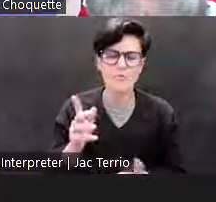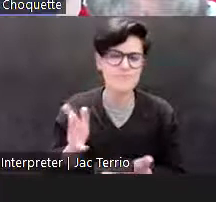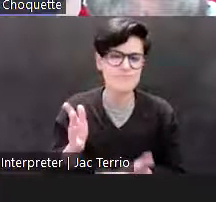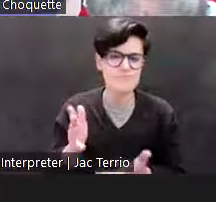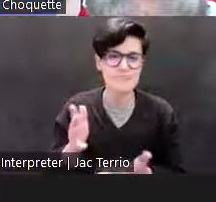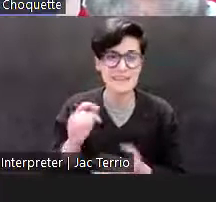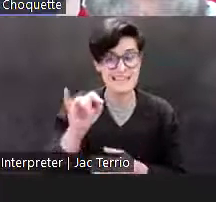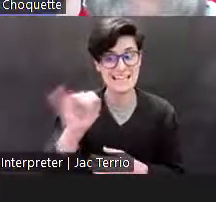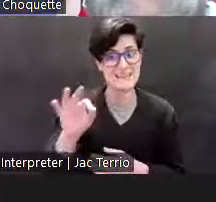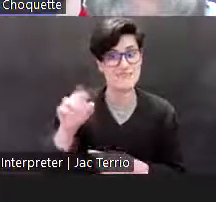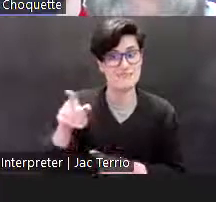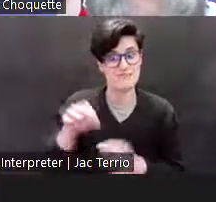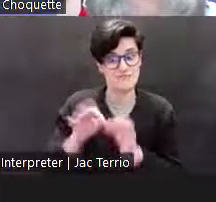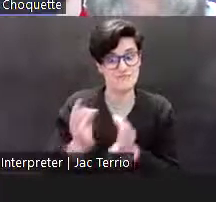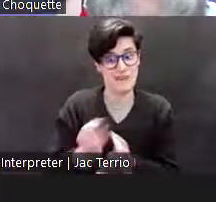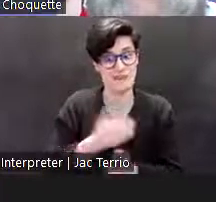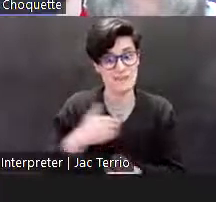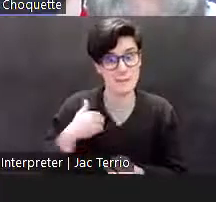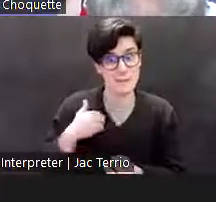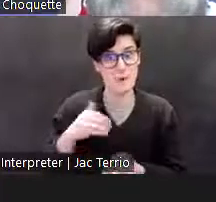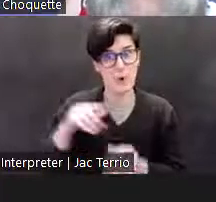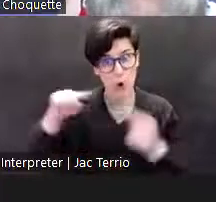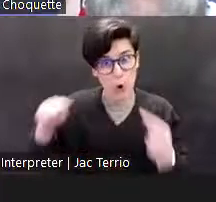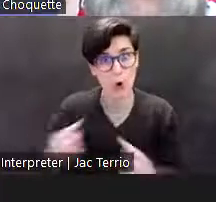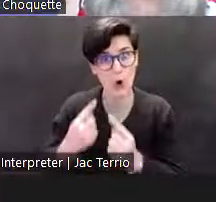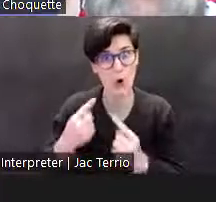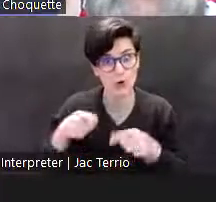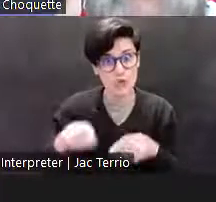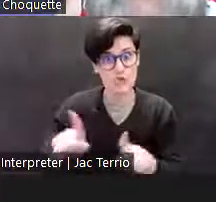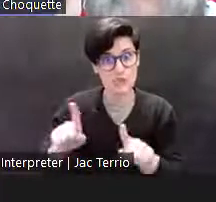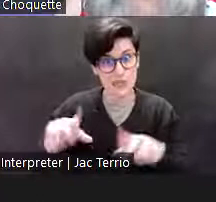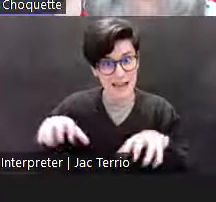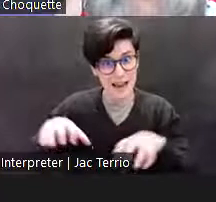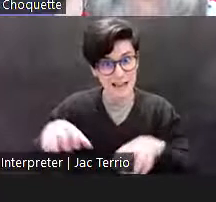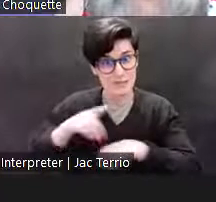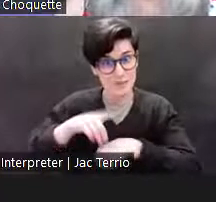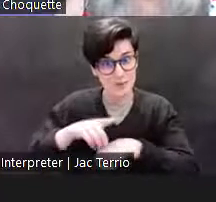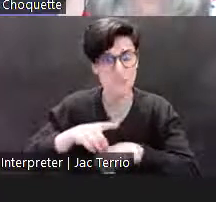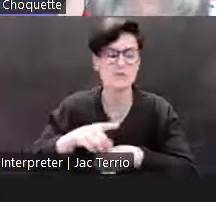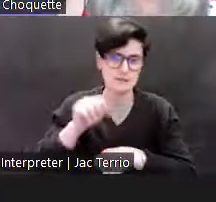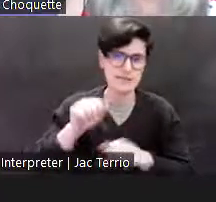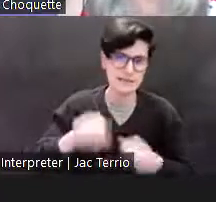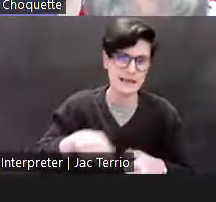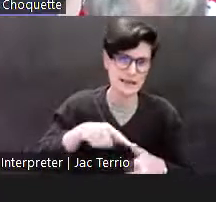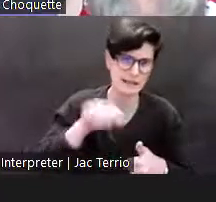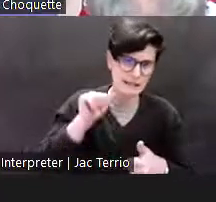the line of duty on active duty, then there's qualifying exigency leave, which is leave